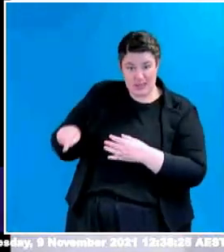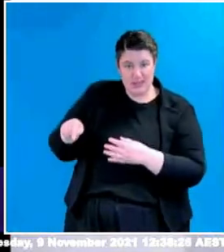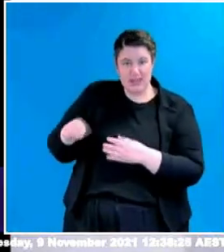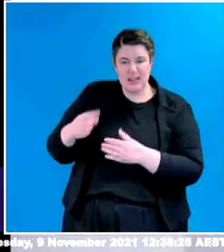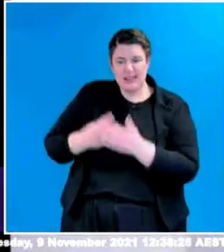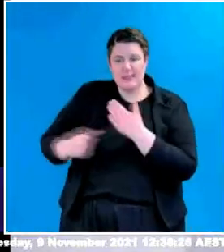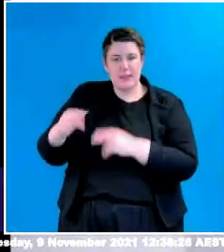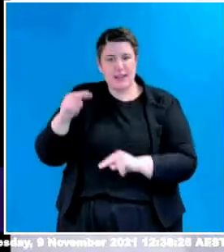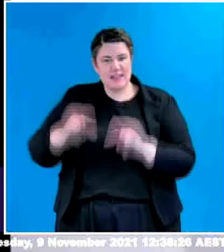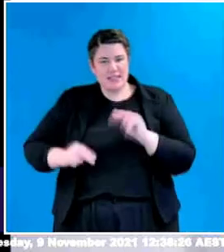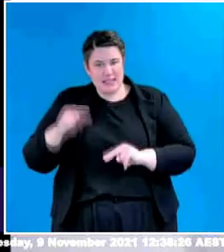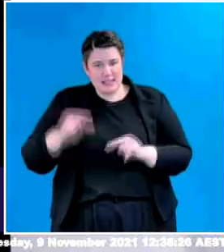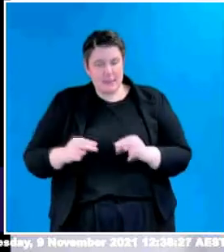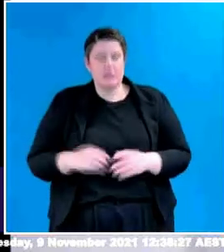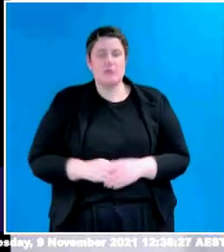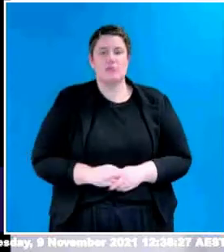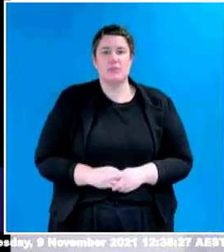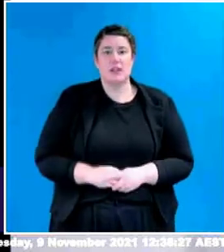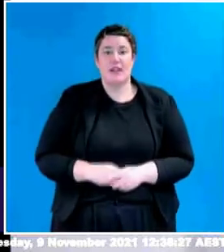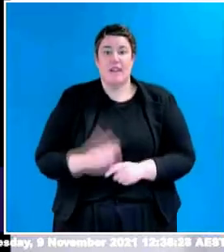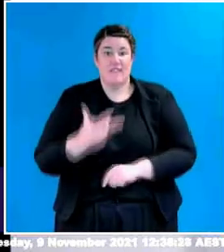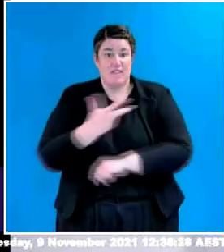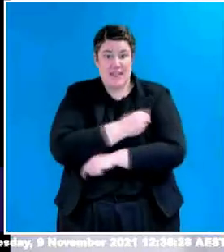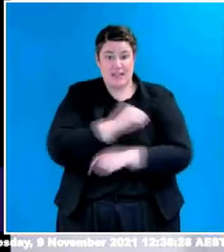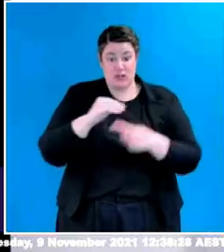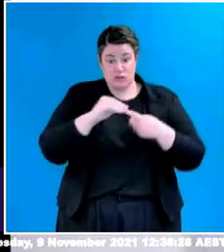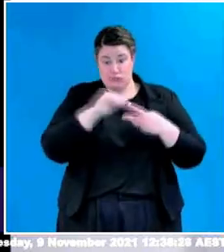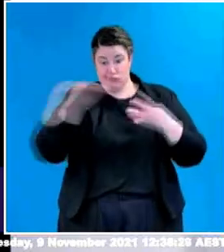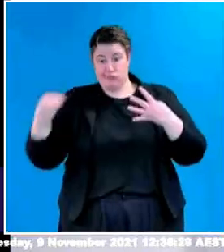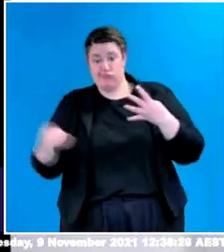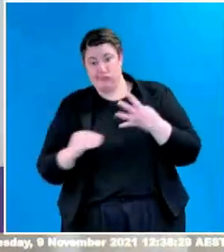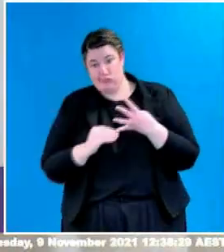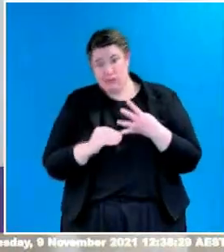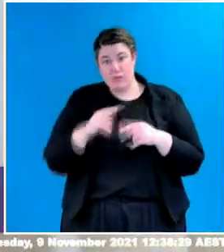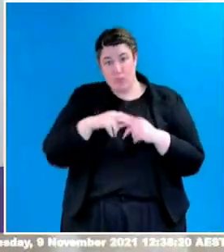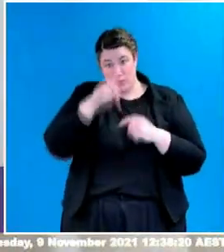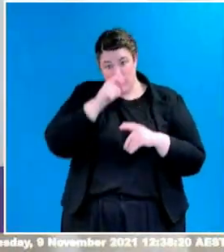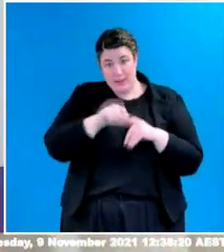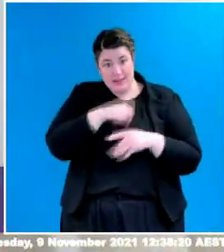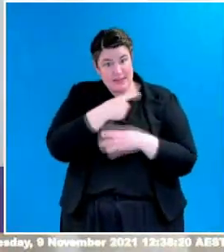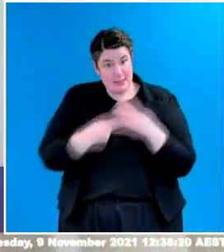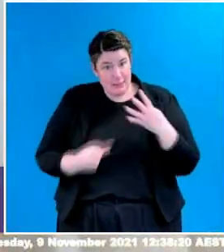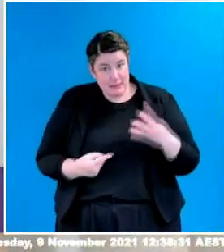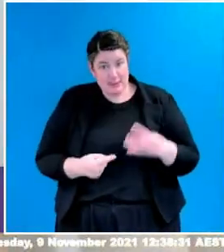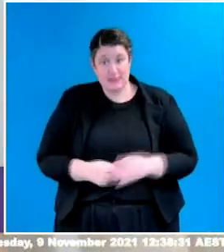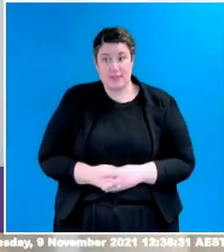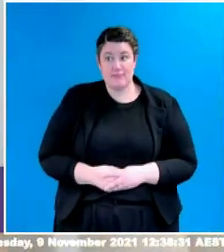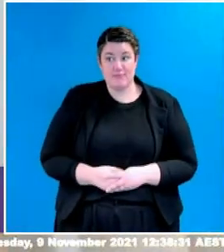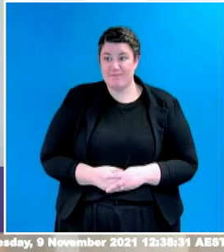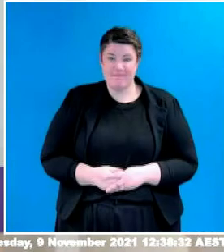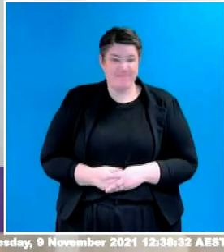The deprioritising of vaccination happened with advisory bodies in place. No, they don't work.